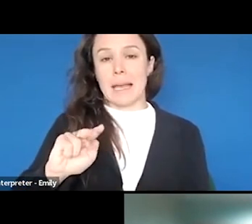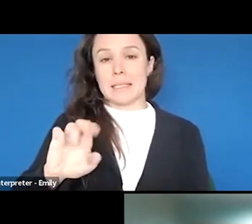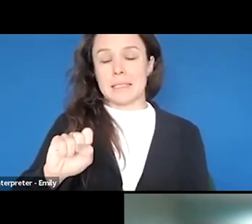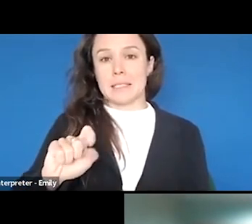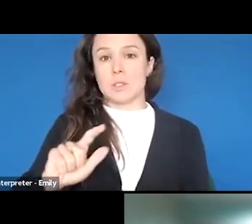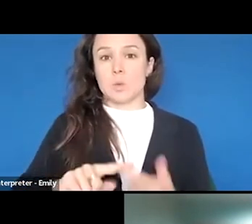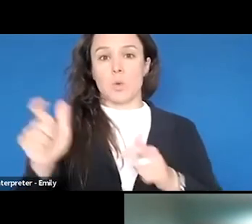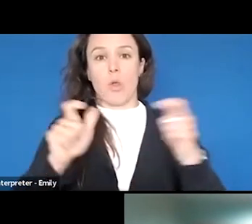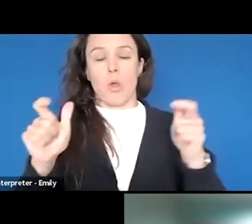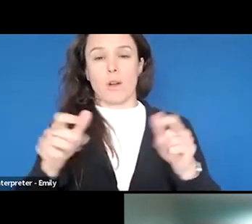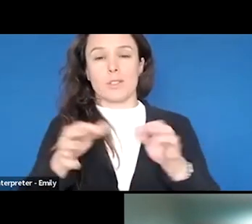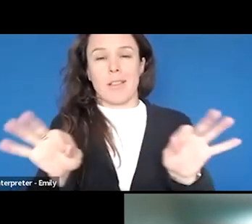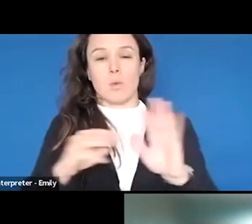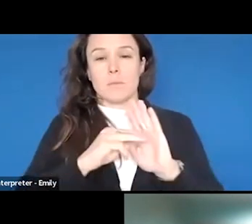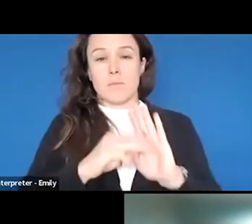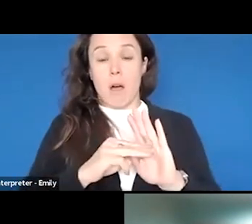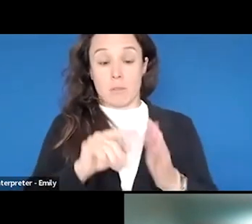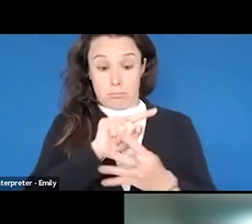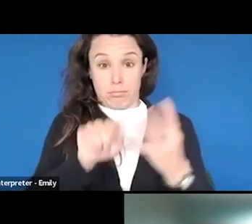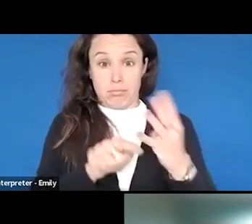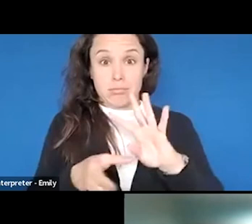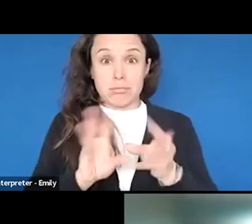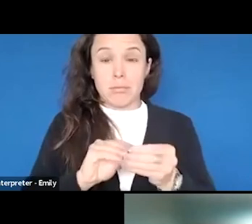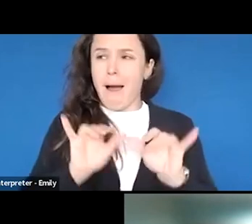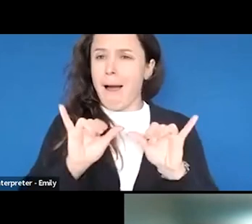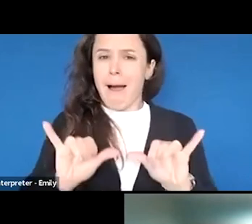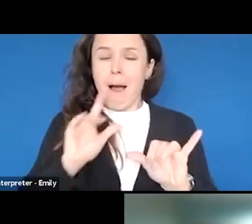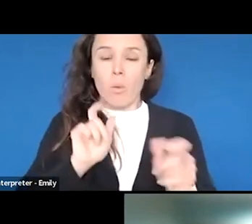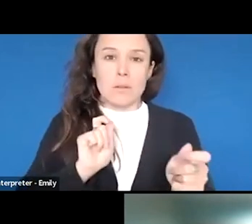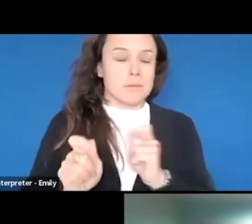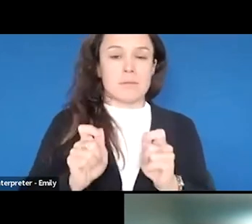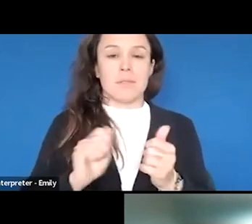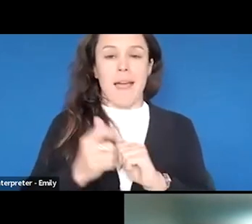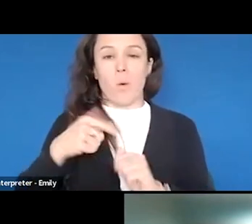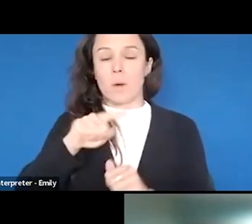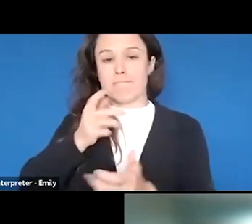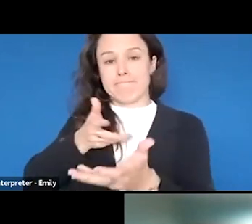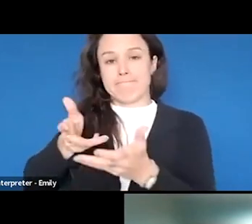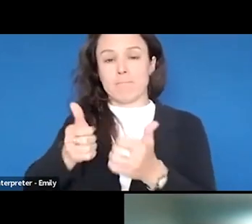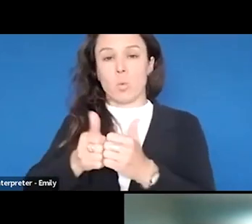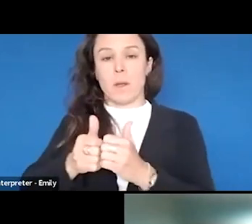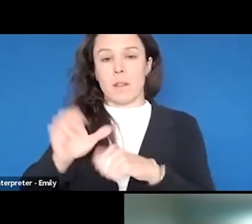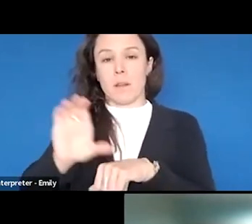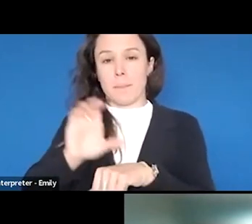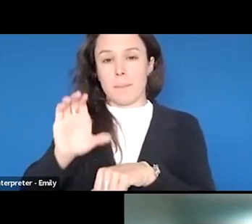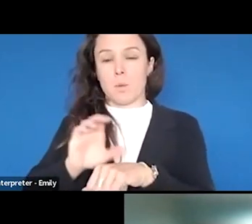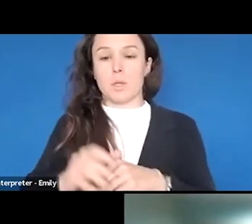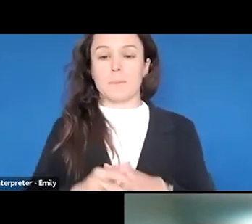This combination is going to change how we're going to interface with the computer and I think